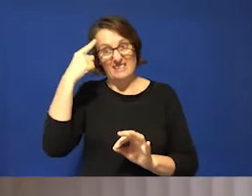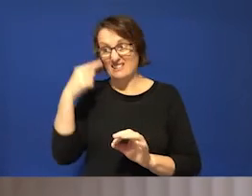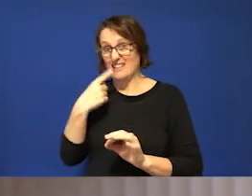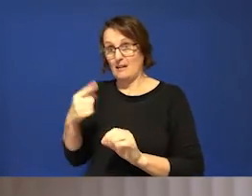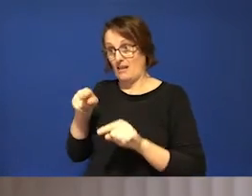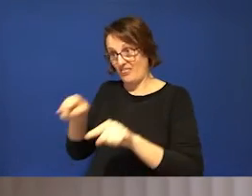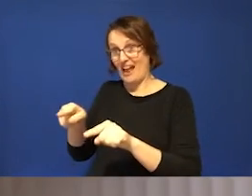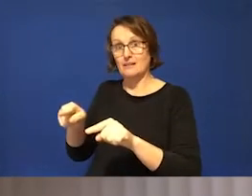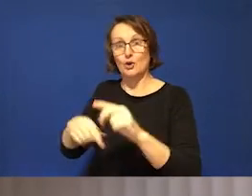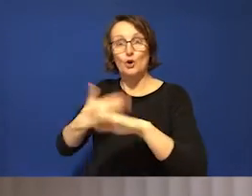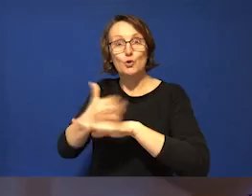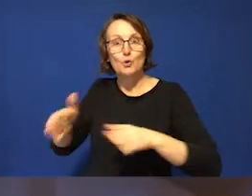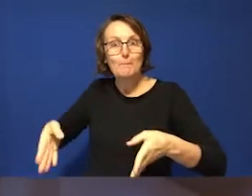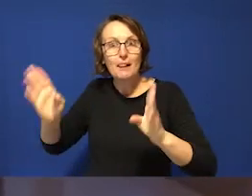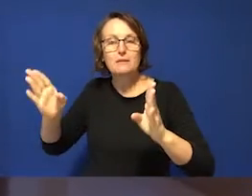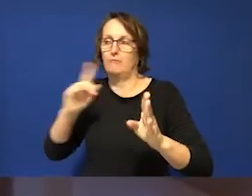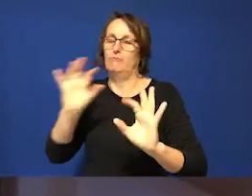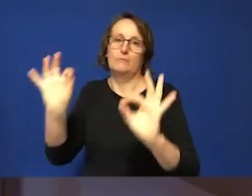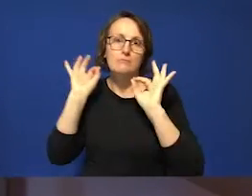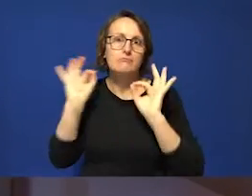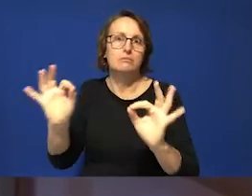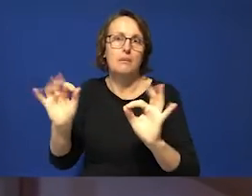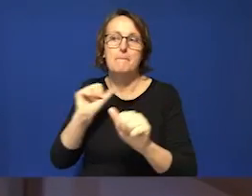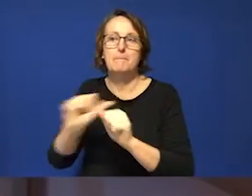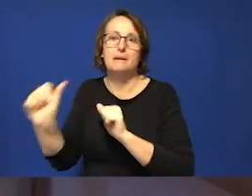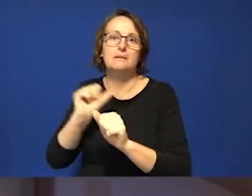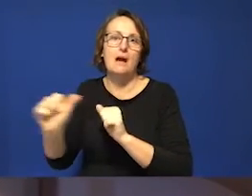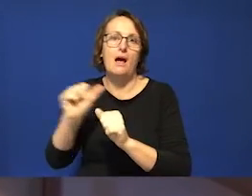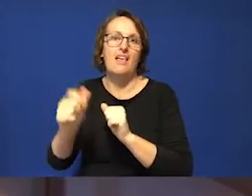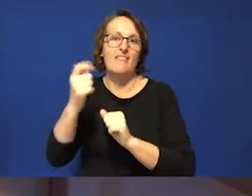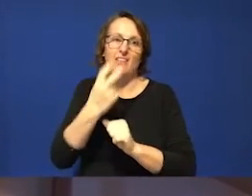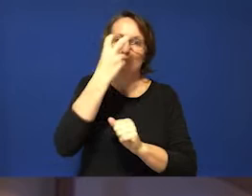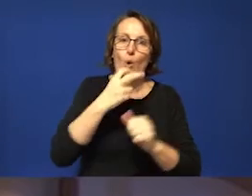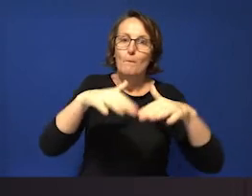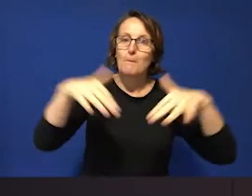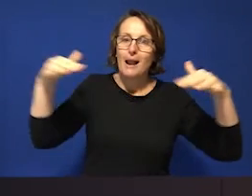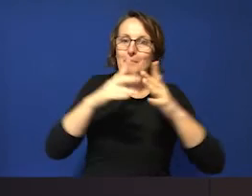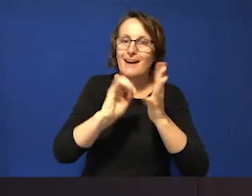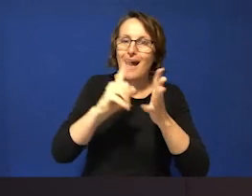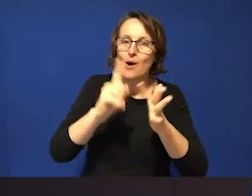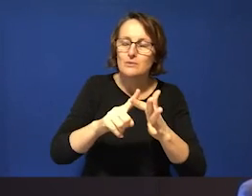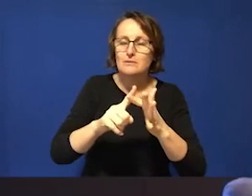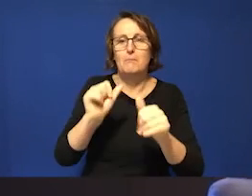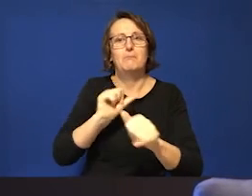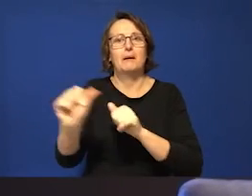really, really serves their needs much better than old parliament house could have in any sense.